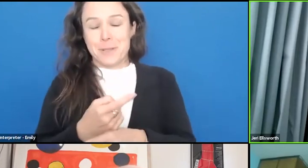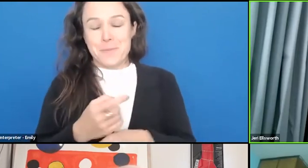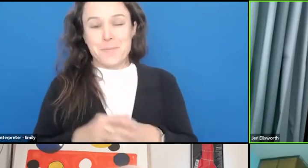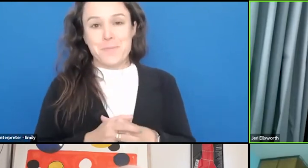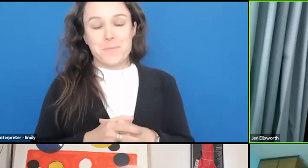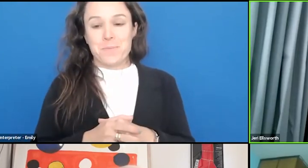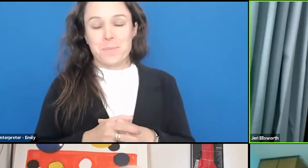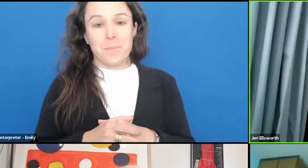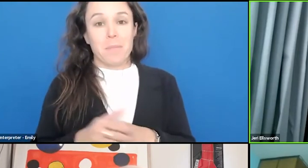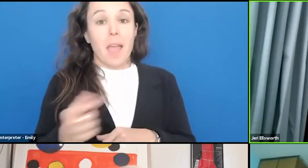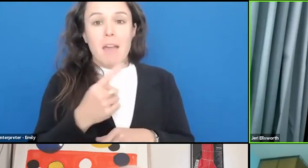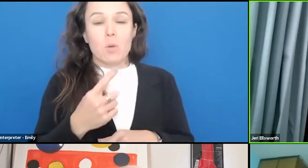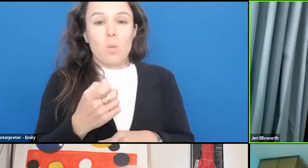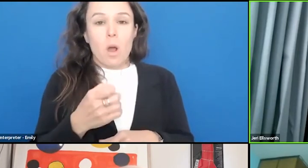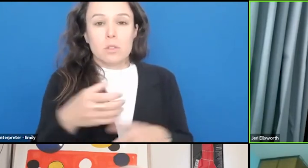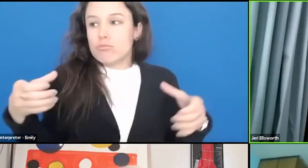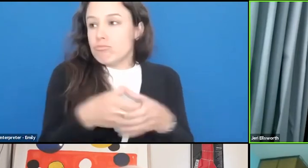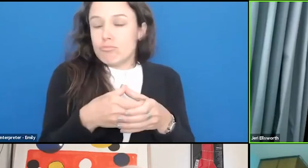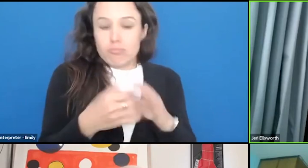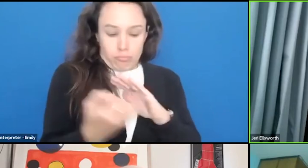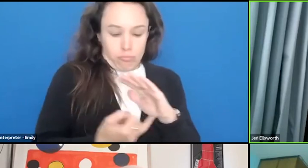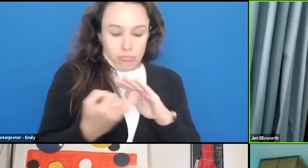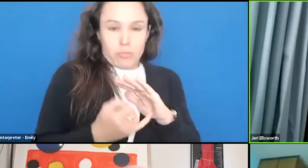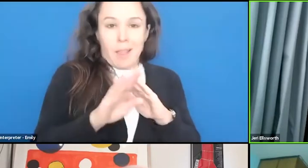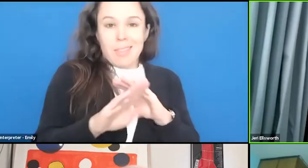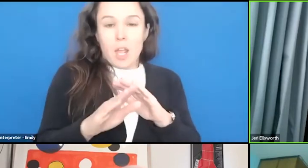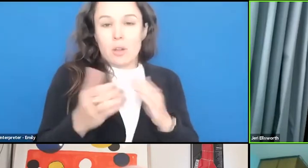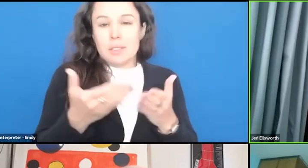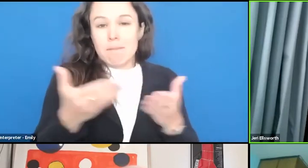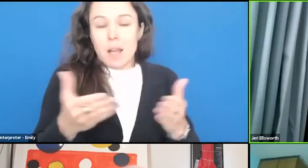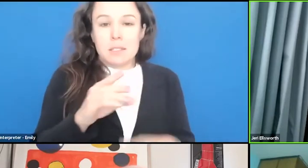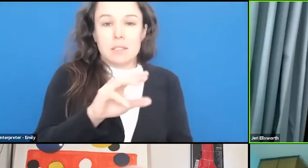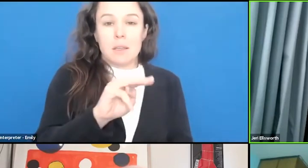everyone wants to silo all of their individual devices. Microsoft wants to have Windows isolated